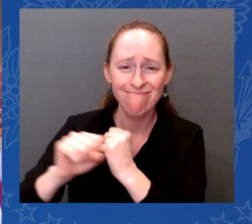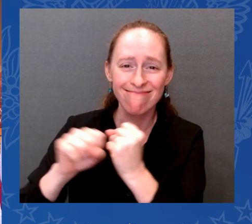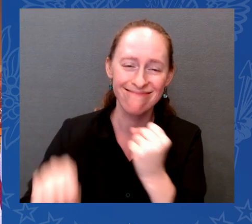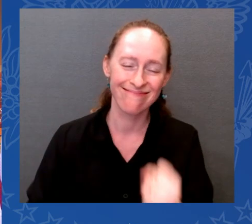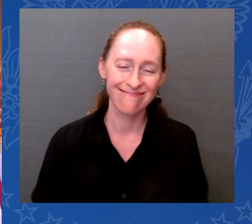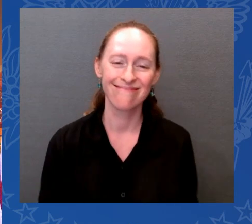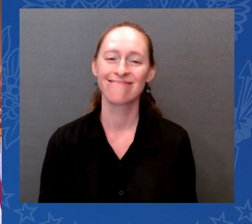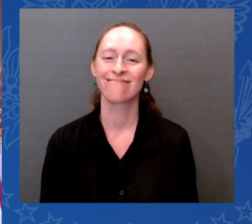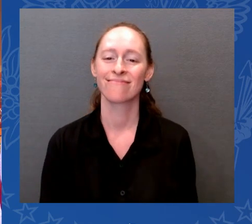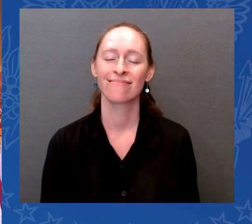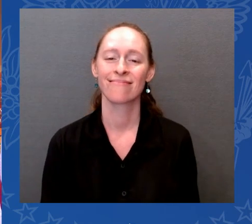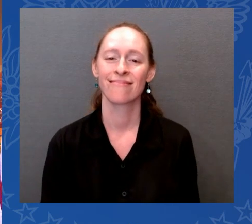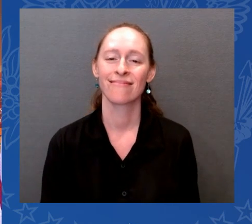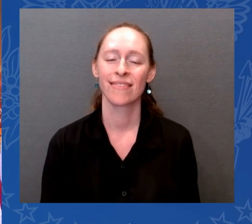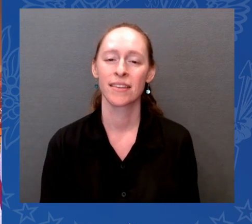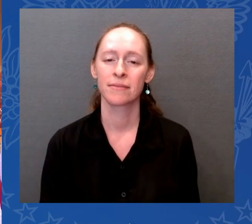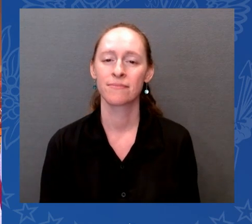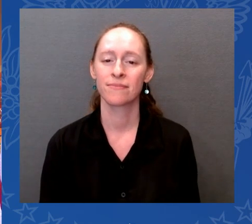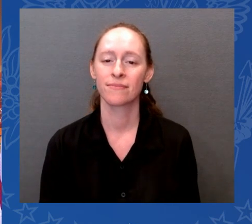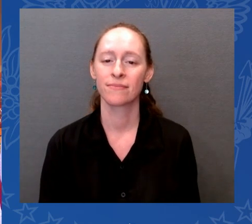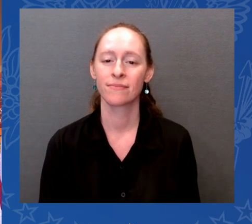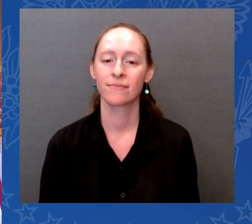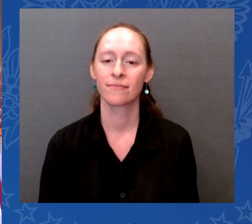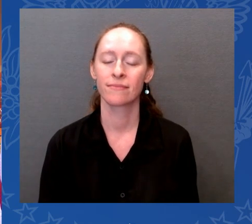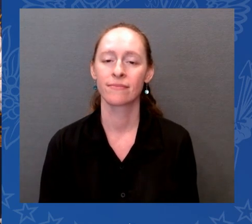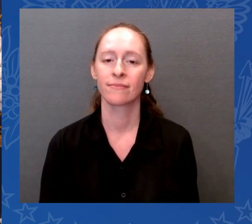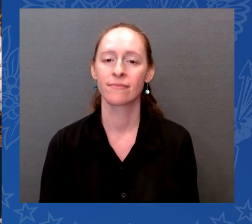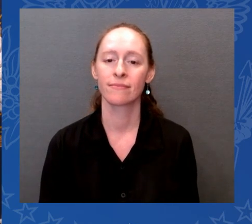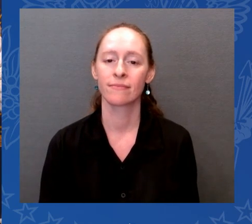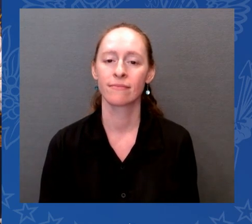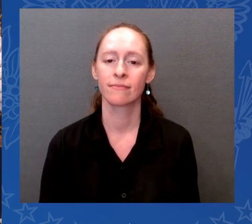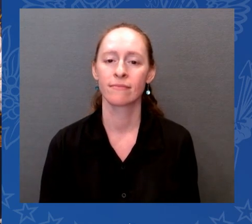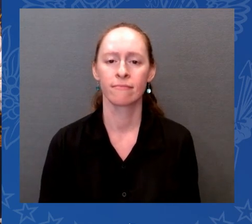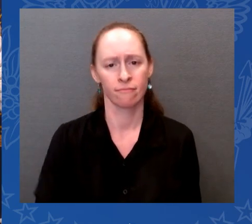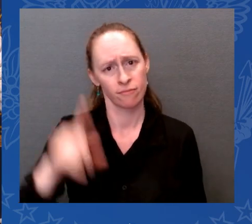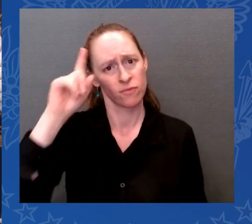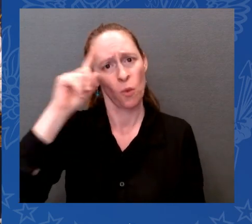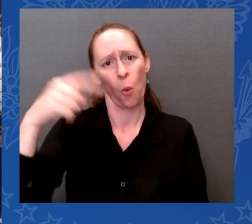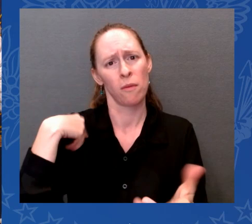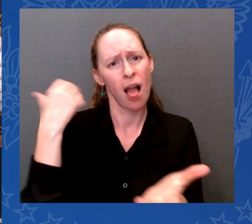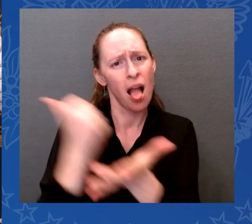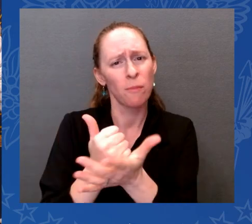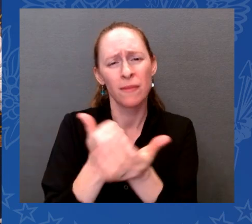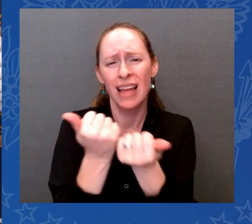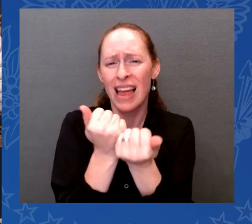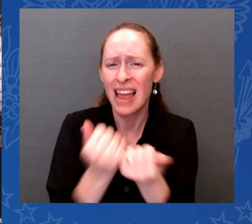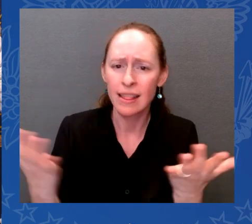on our firefighters by preventing fires. This is the 100th -- hard to believe --